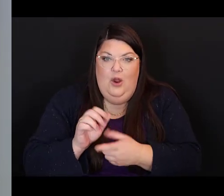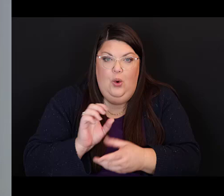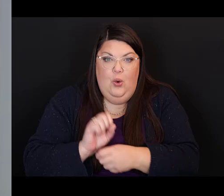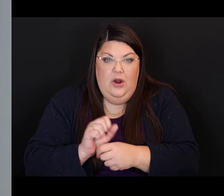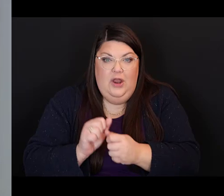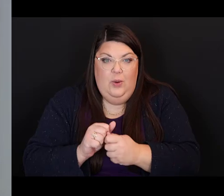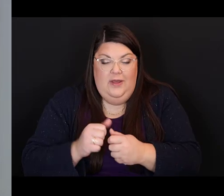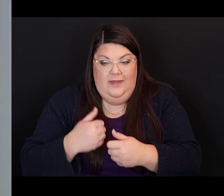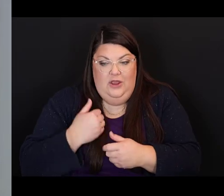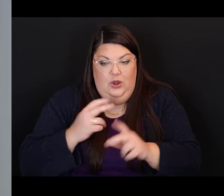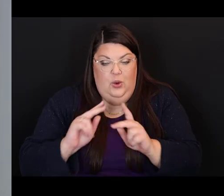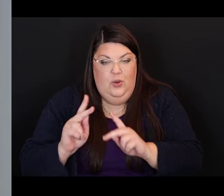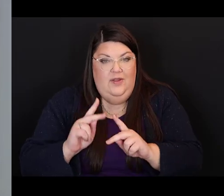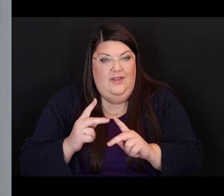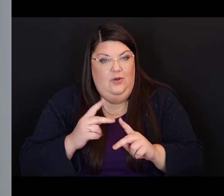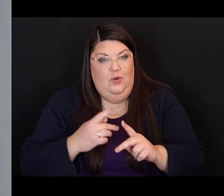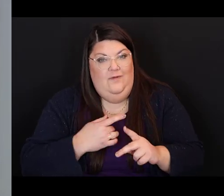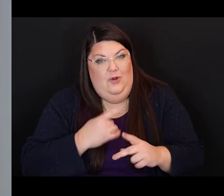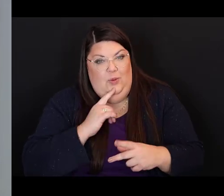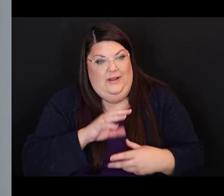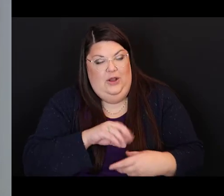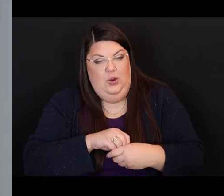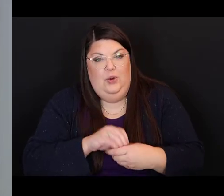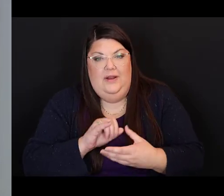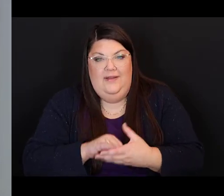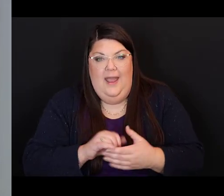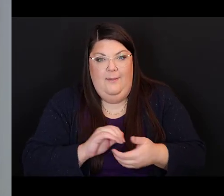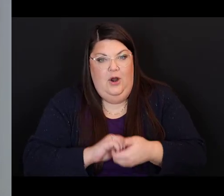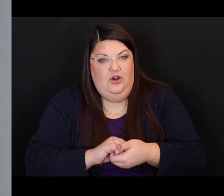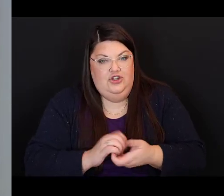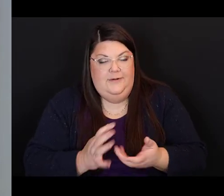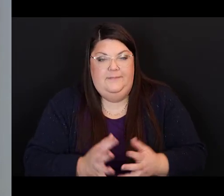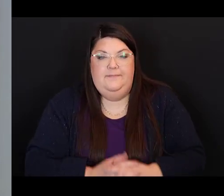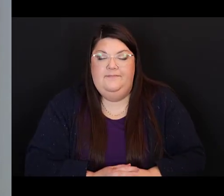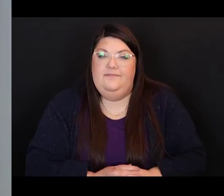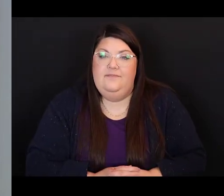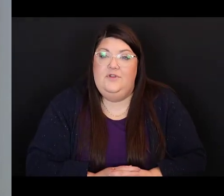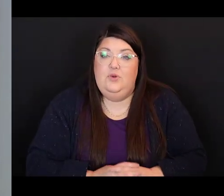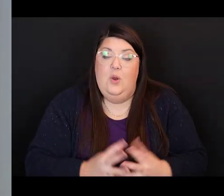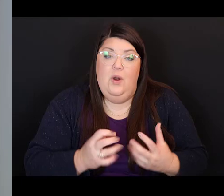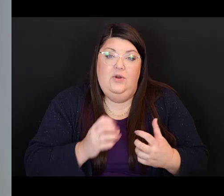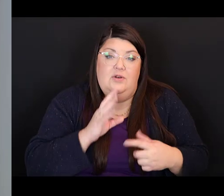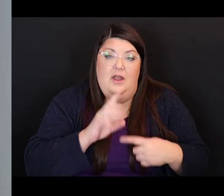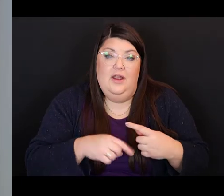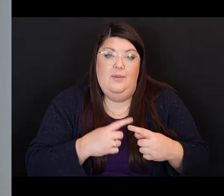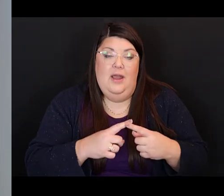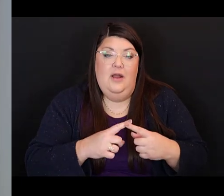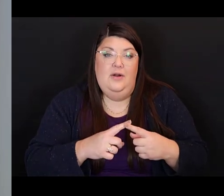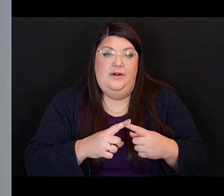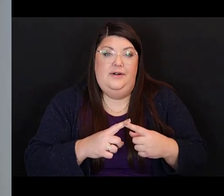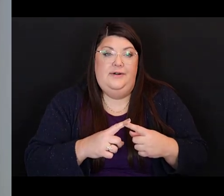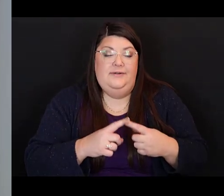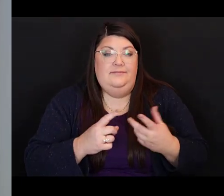feels very included and part of that partnership. I wanted to talk a little bit about when we talk